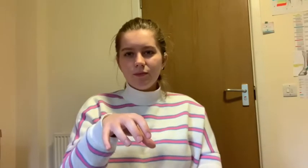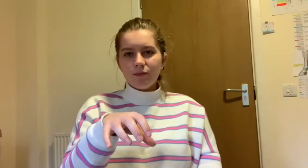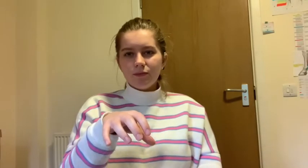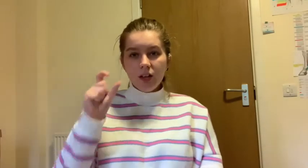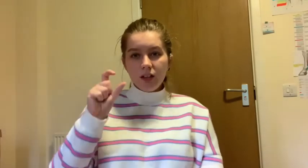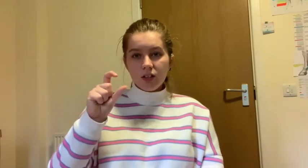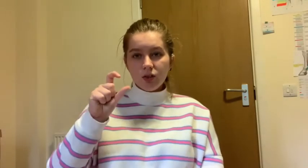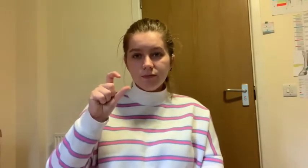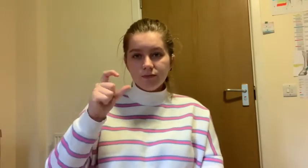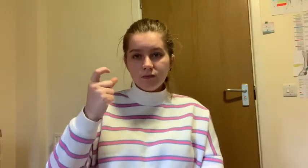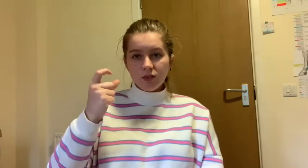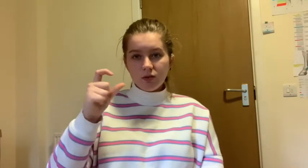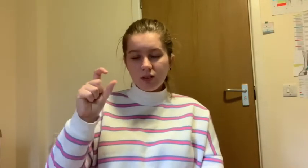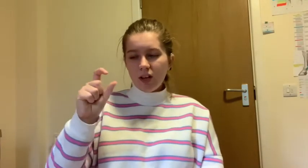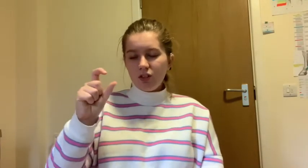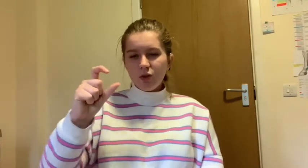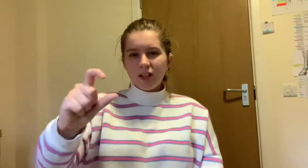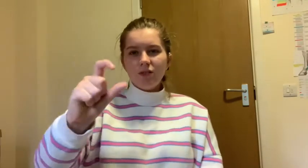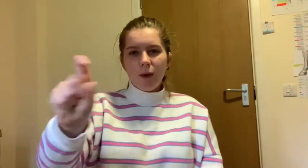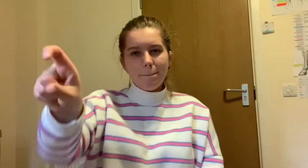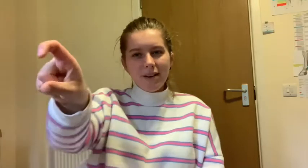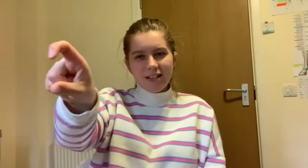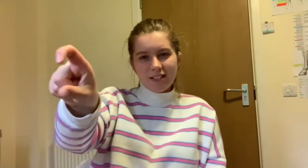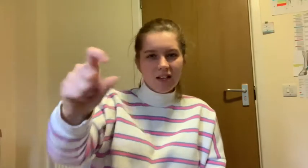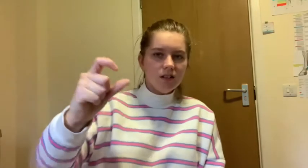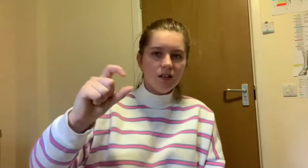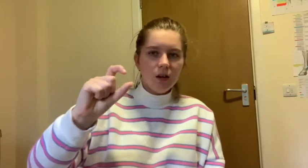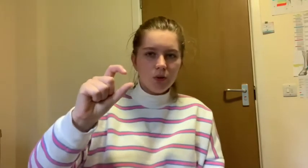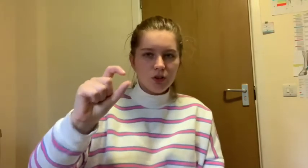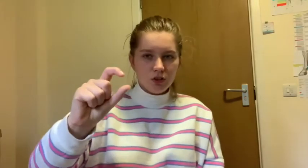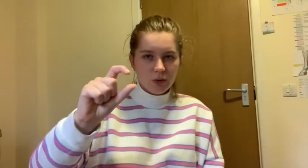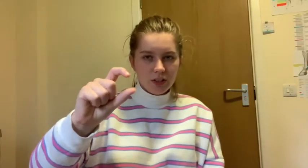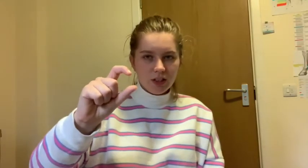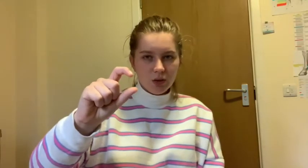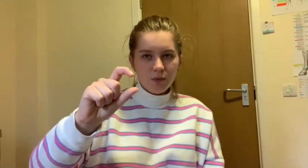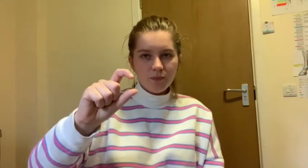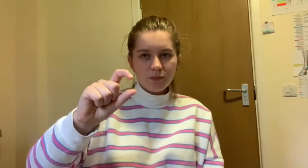"Little" so you're doing like a mini c "Little".